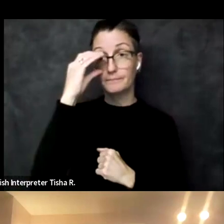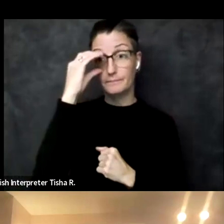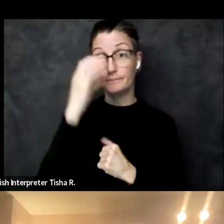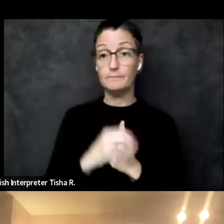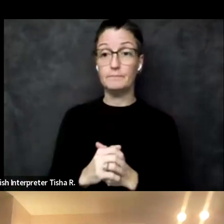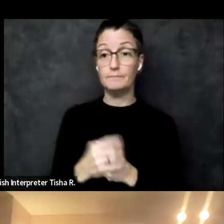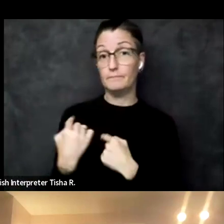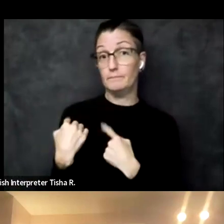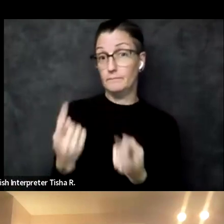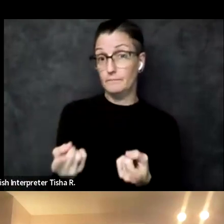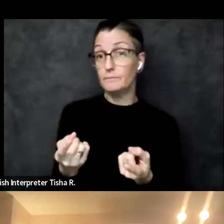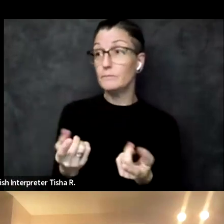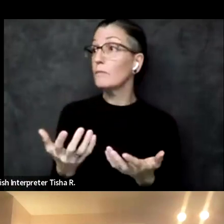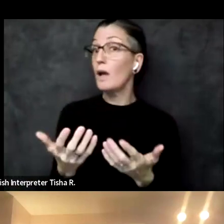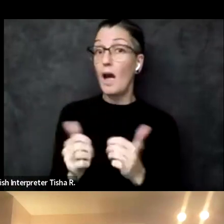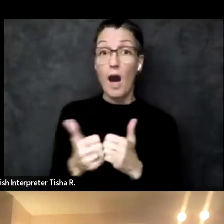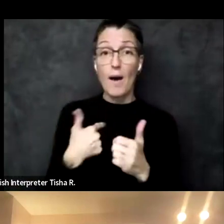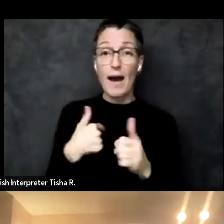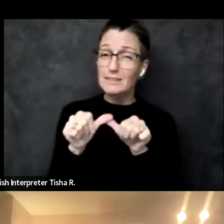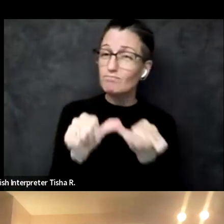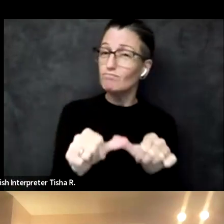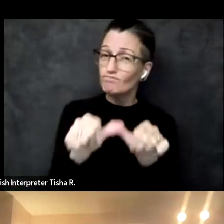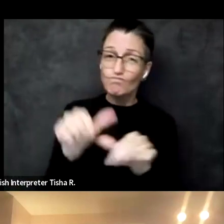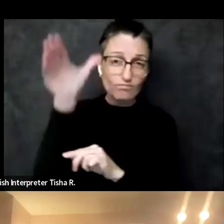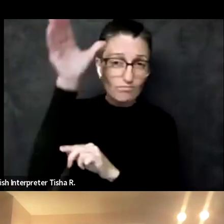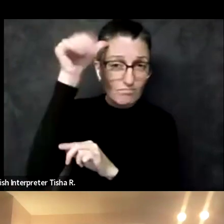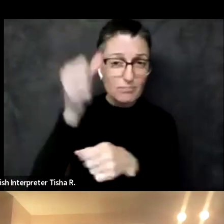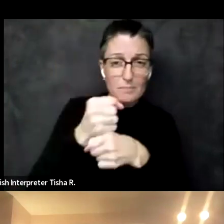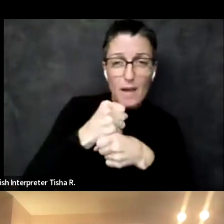filmmaking is just being able to find other people, like,